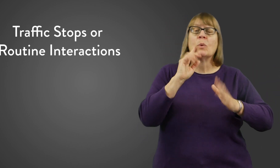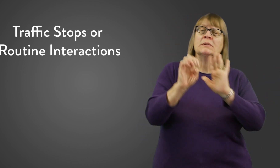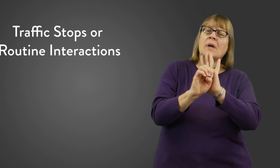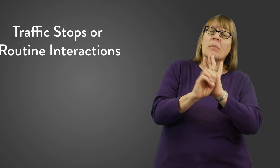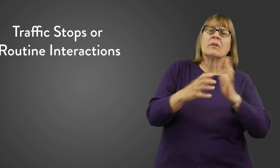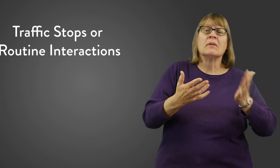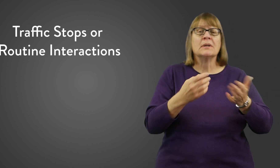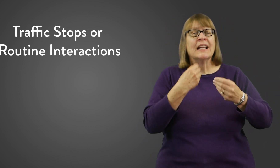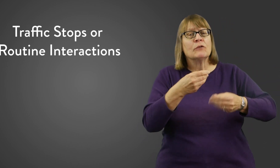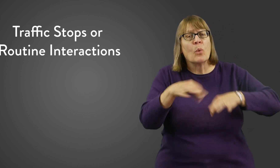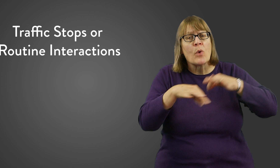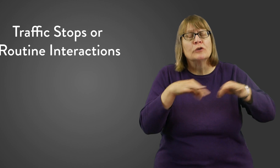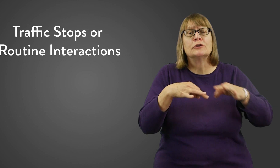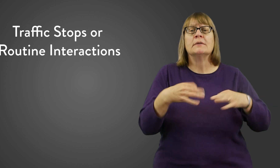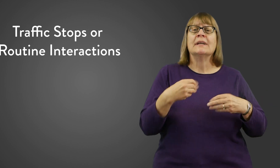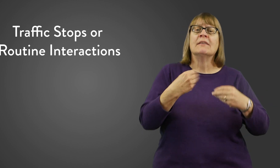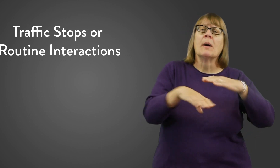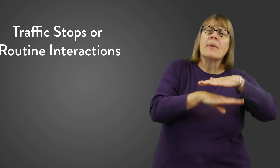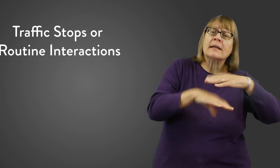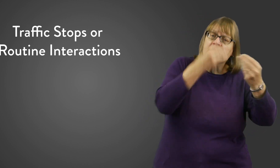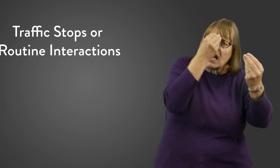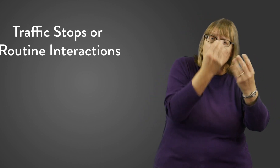Traffic stops or routine interactions